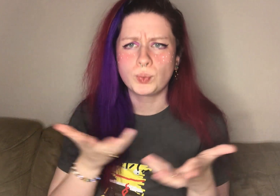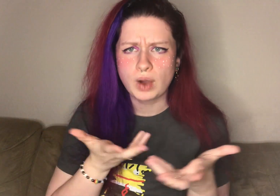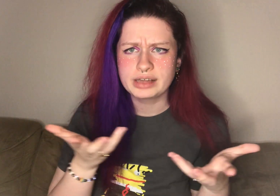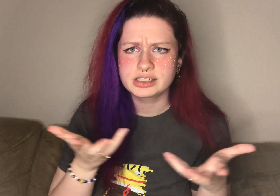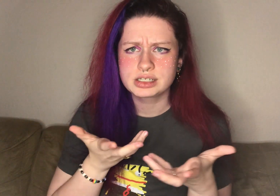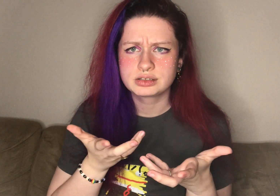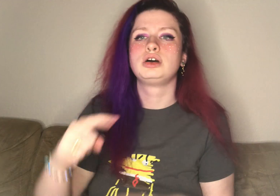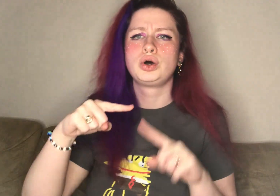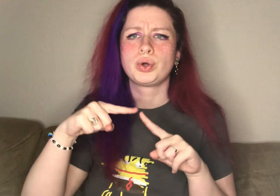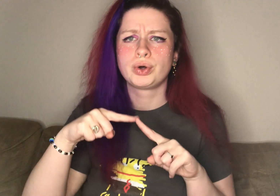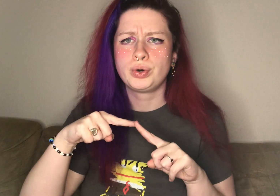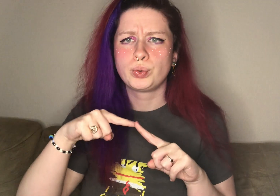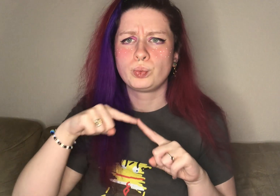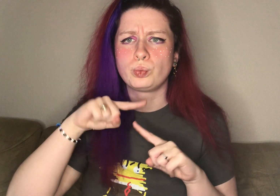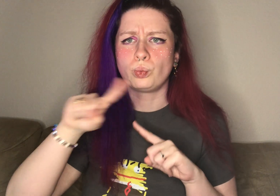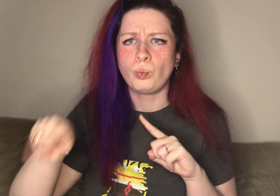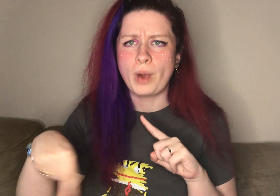what when